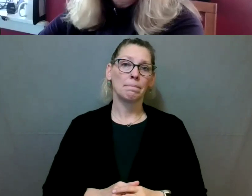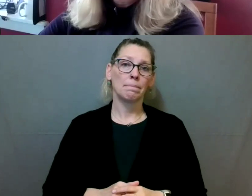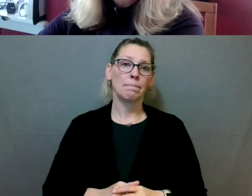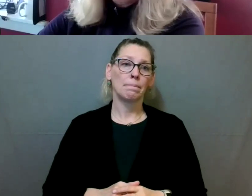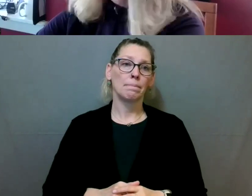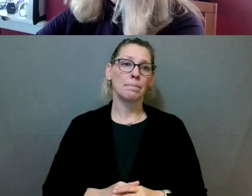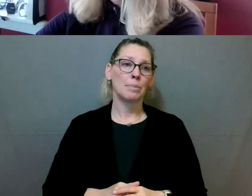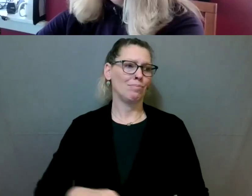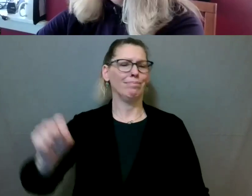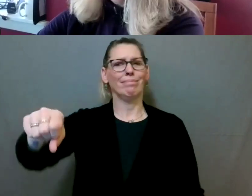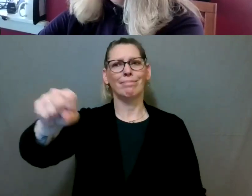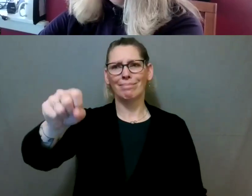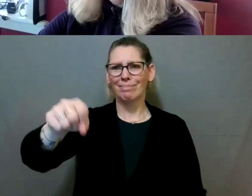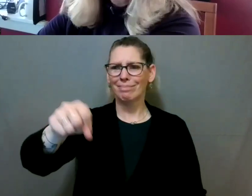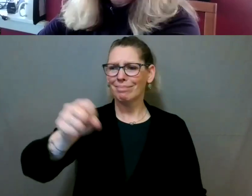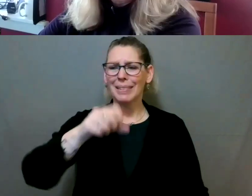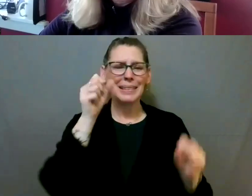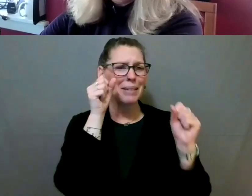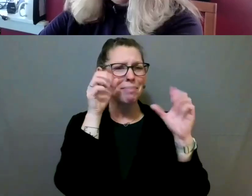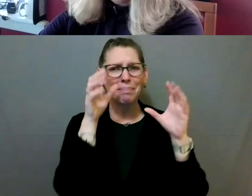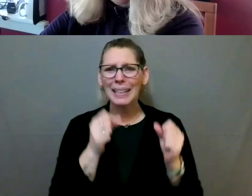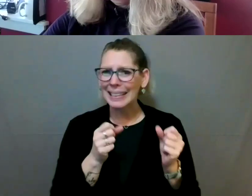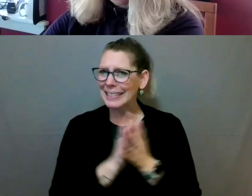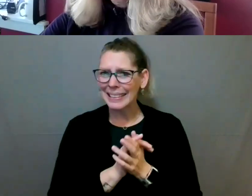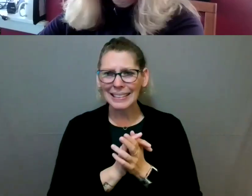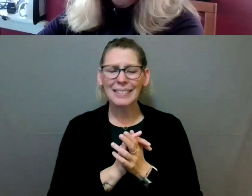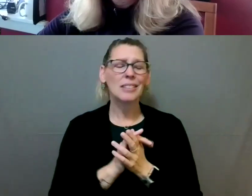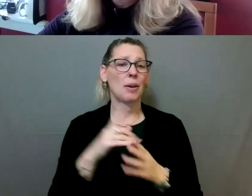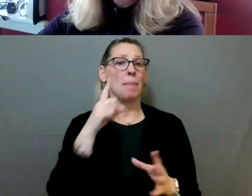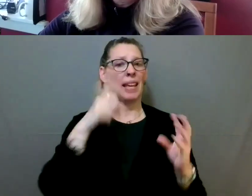um yeah that is amazing well and thinking about the standards for social emotional